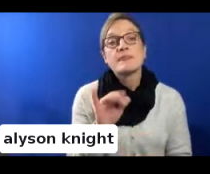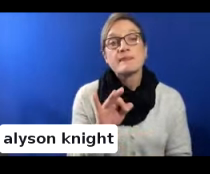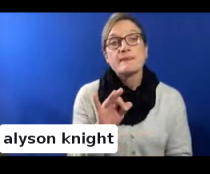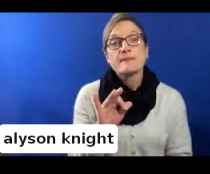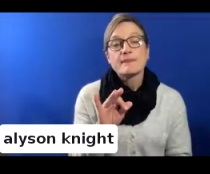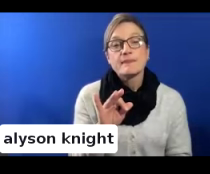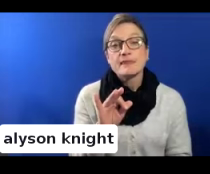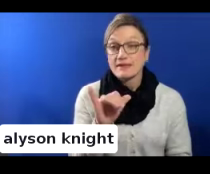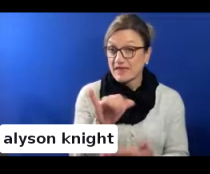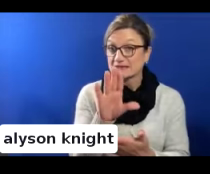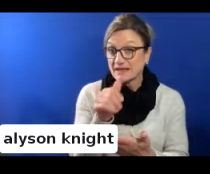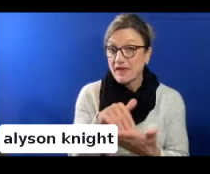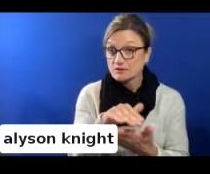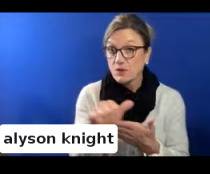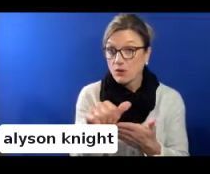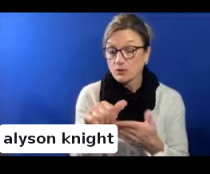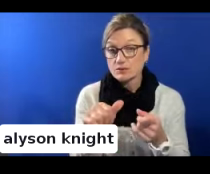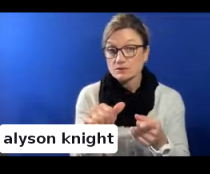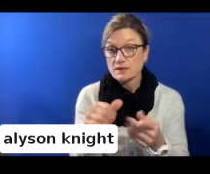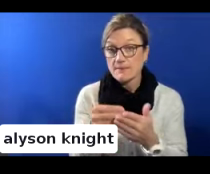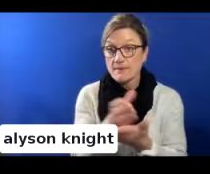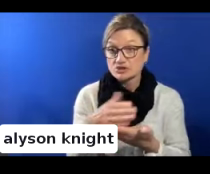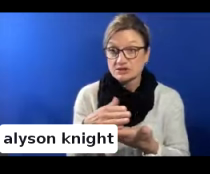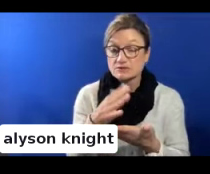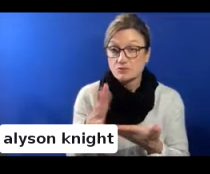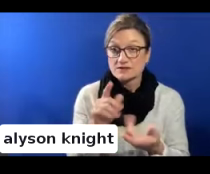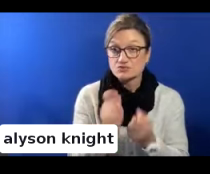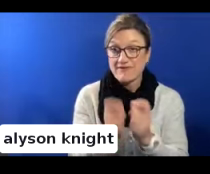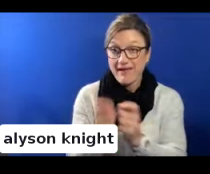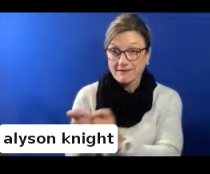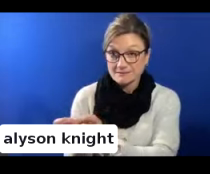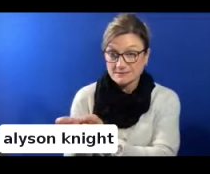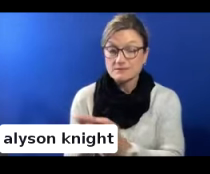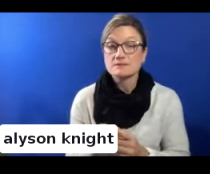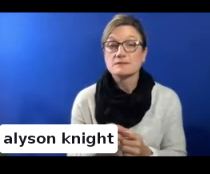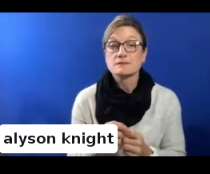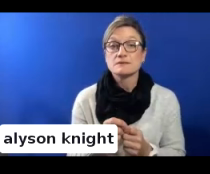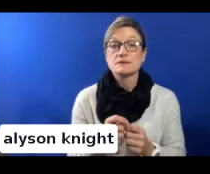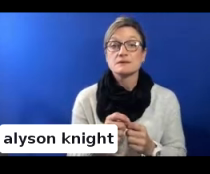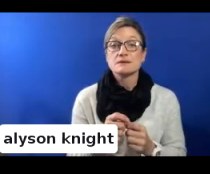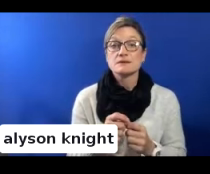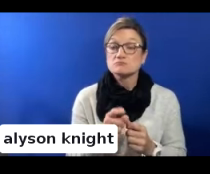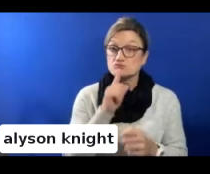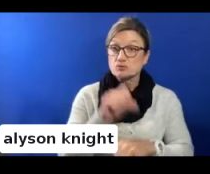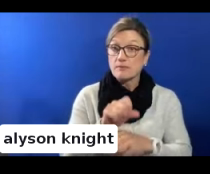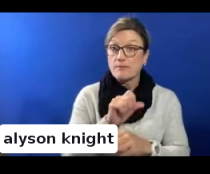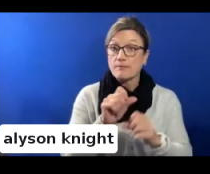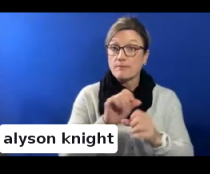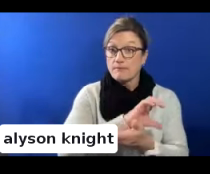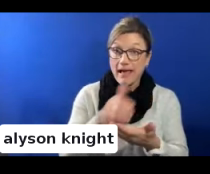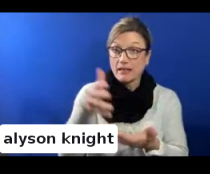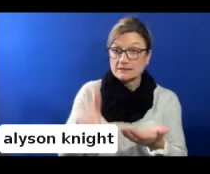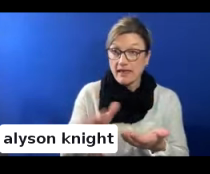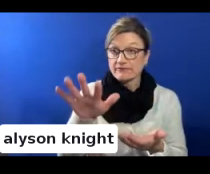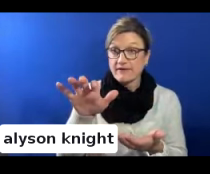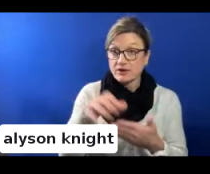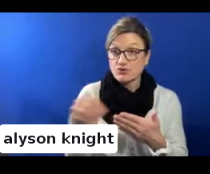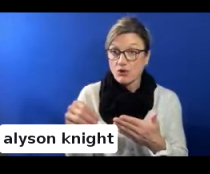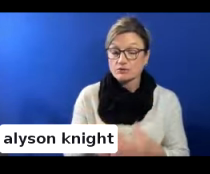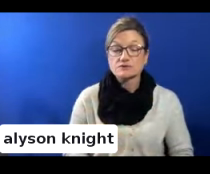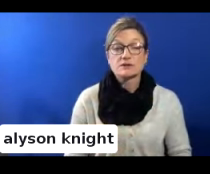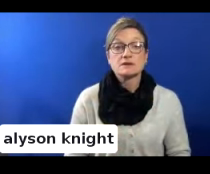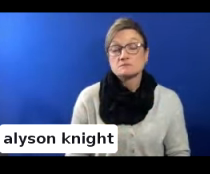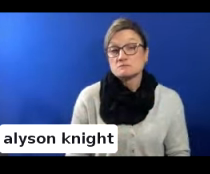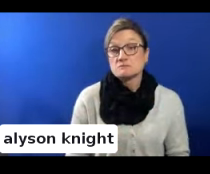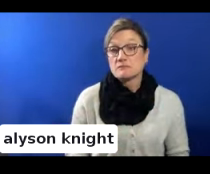$10,000 budget was revised, and there is a genuine balance of $500, then an